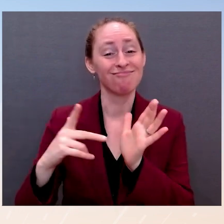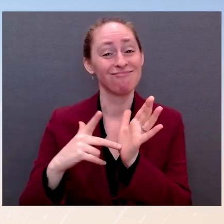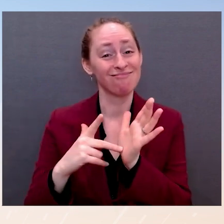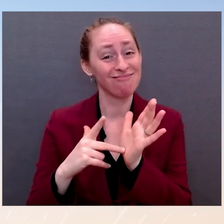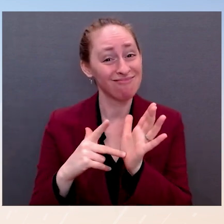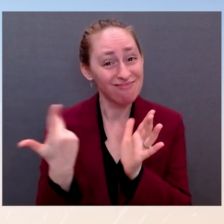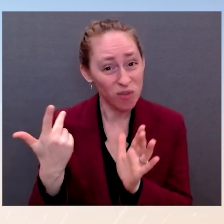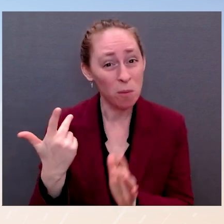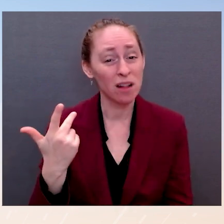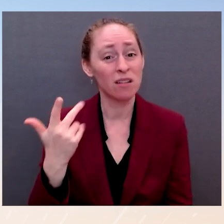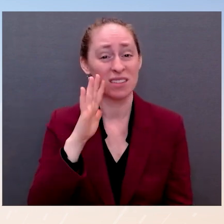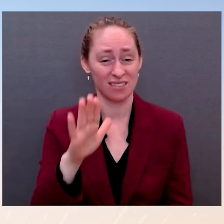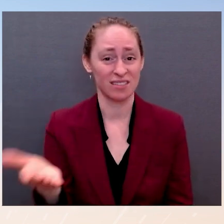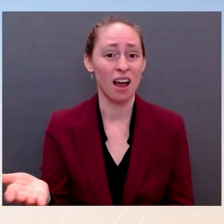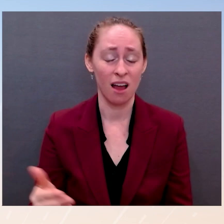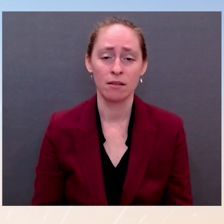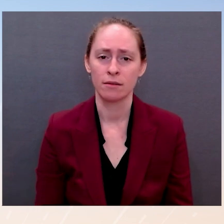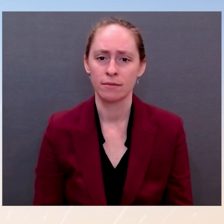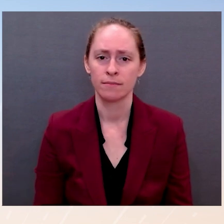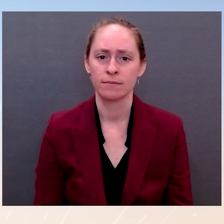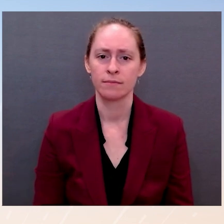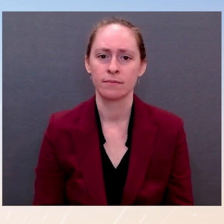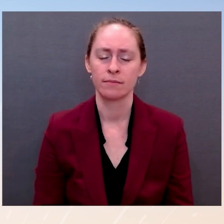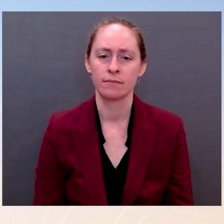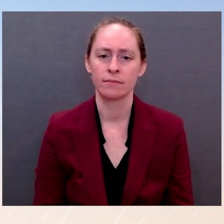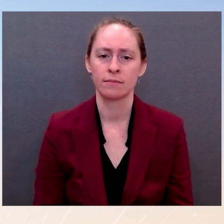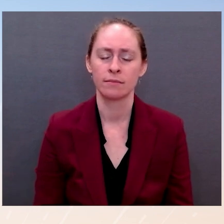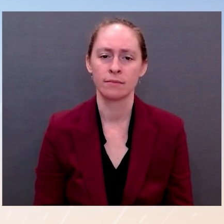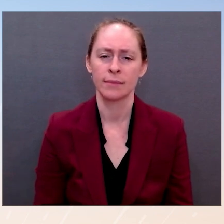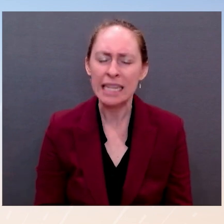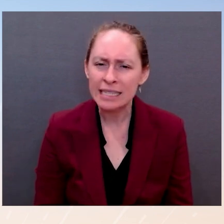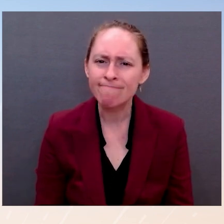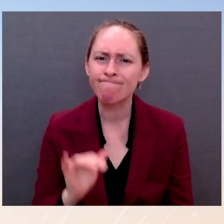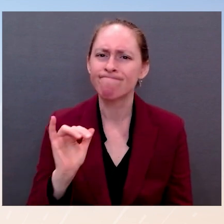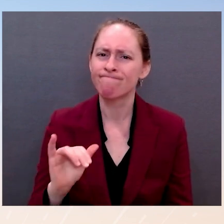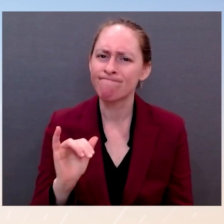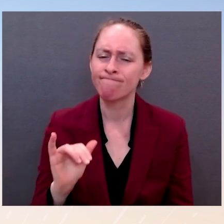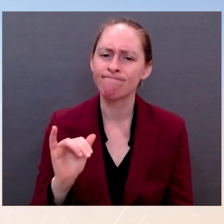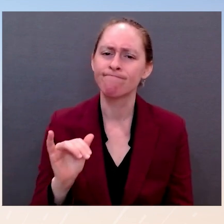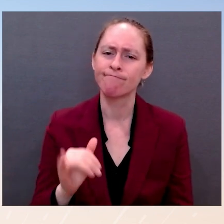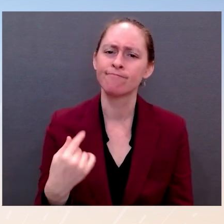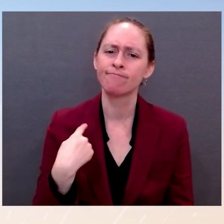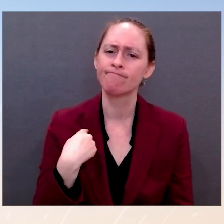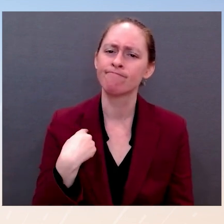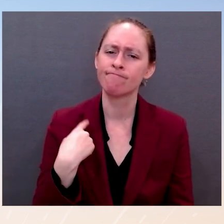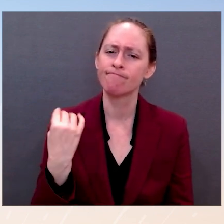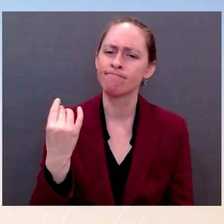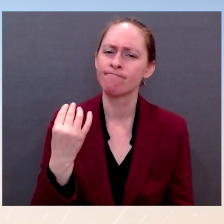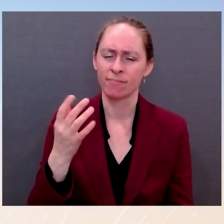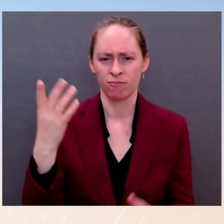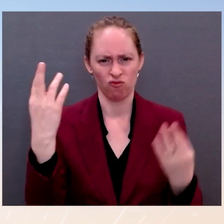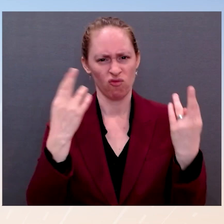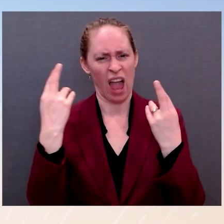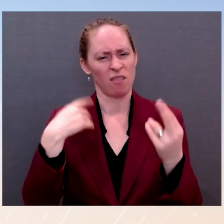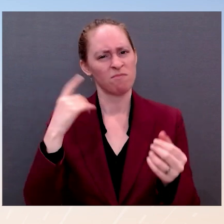that, you know, I realize, wow, okay, you know, I got to get off the sidelines, if you will, and get in the game.